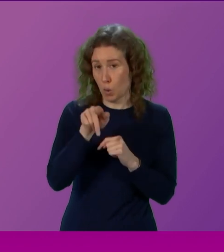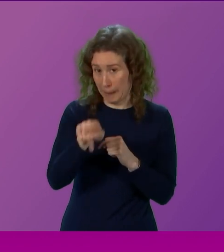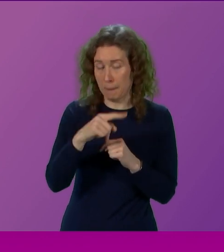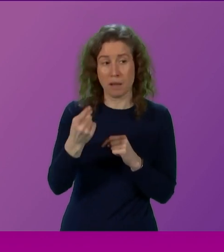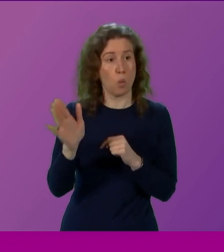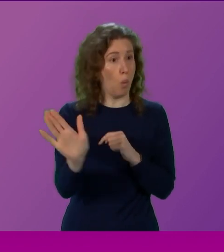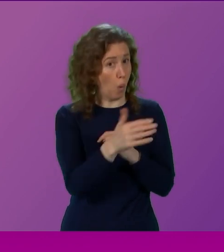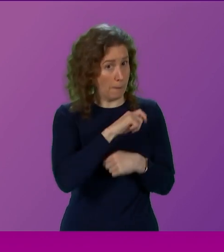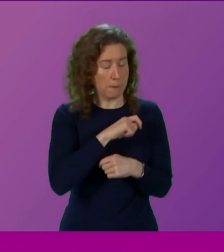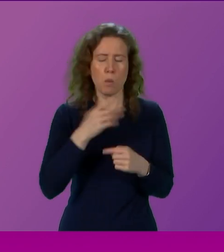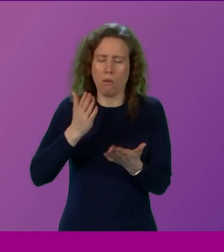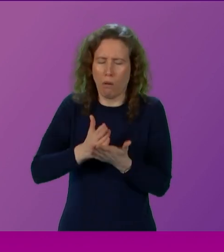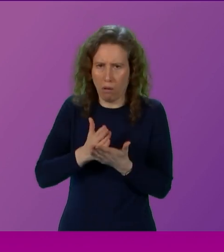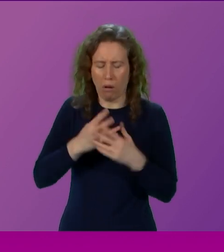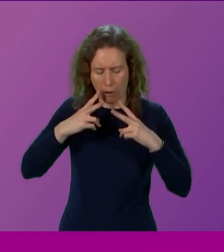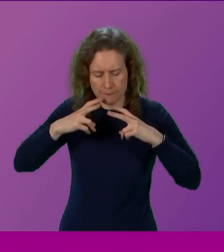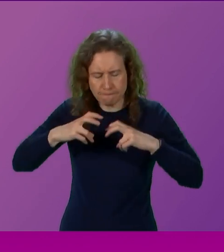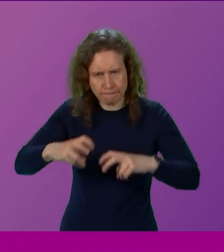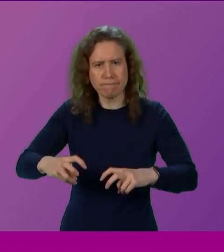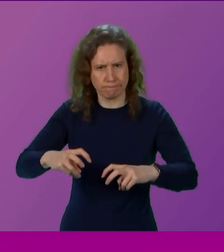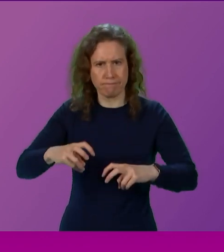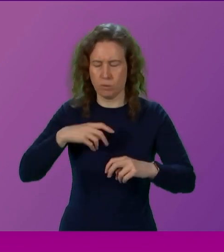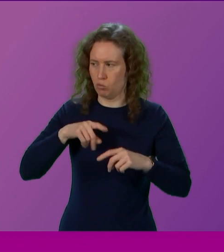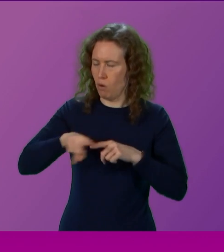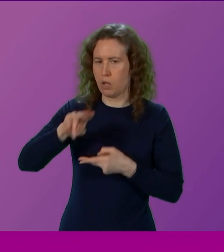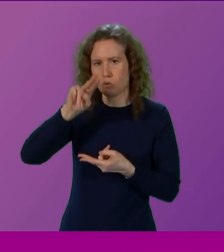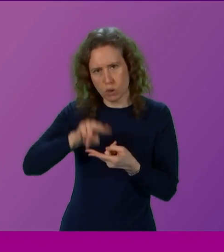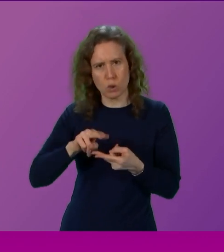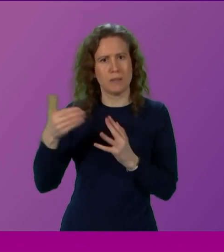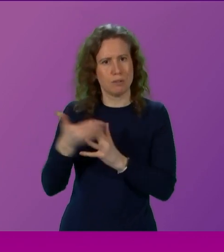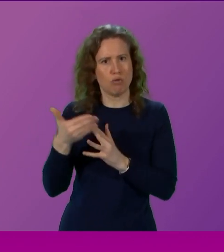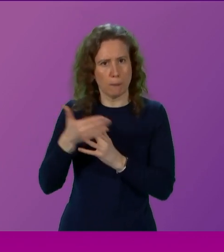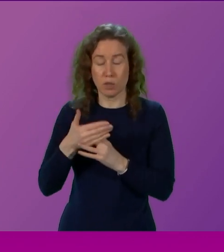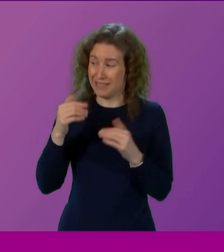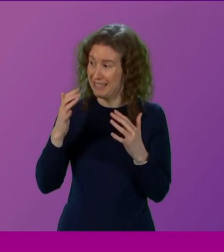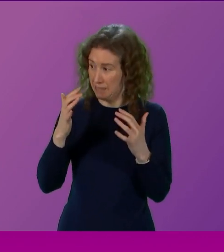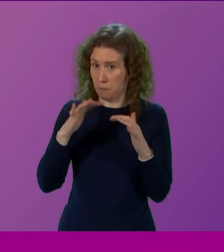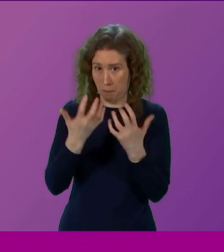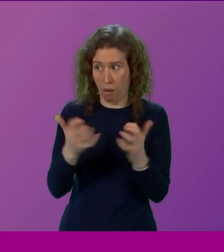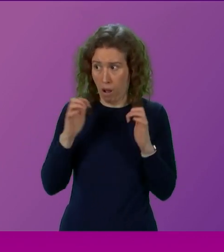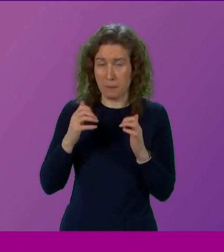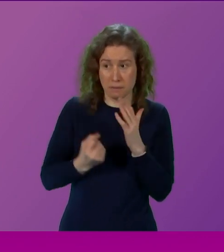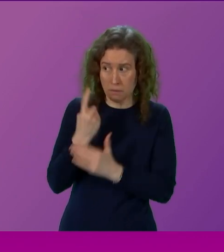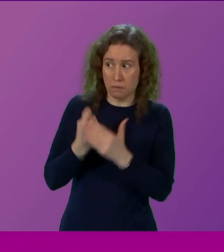that work is under way on the disruption that the Parliament has been experiencing